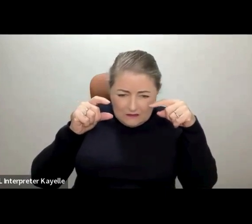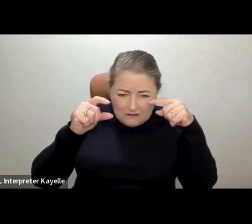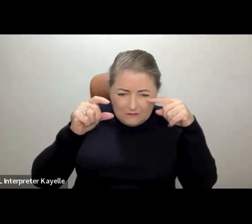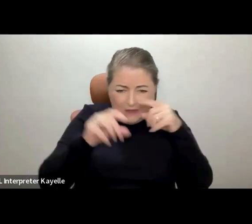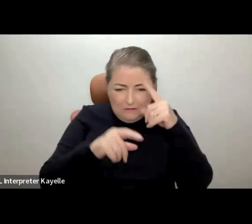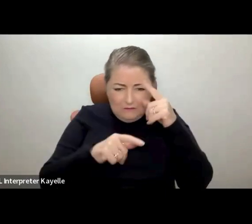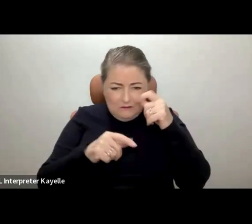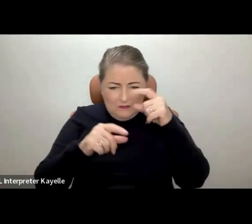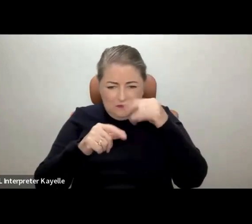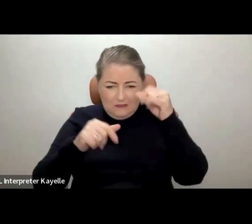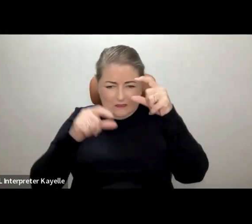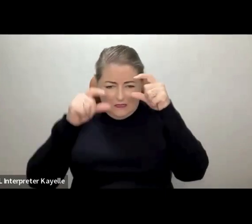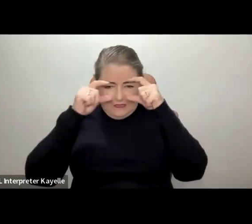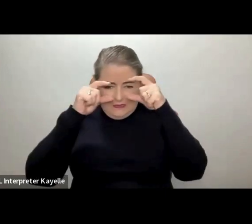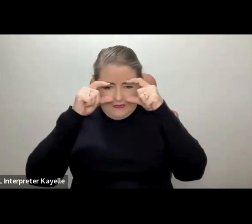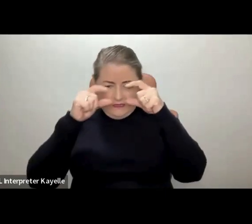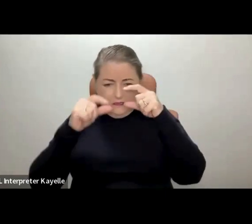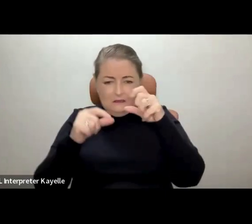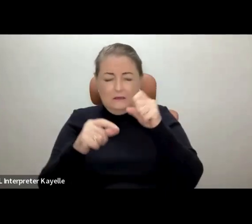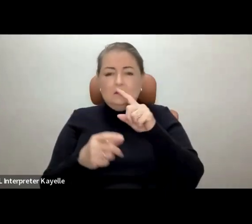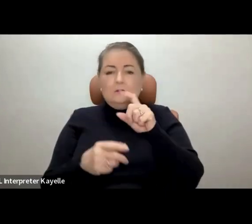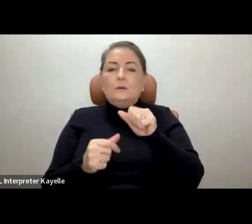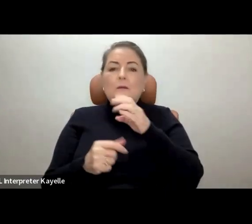make it easier to see the captions. This one's giving them